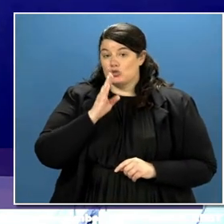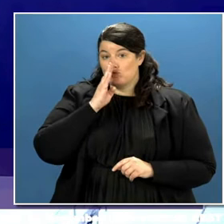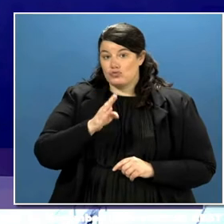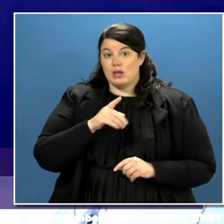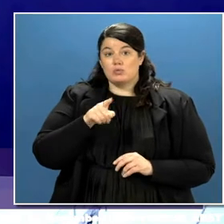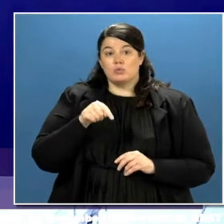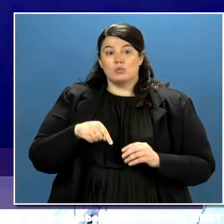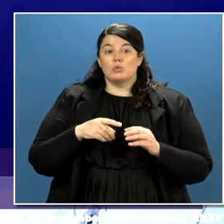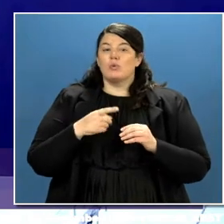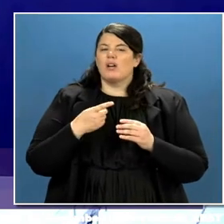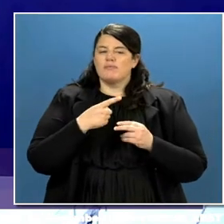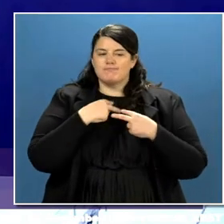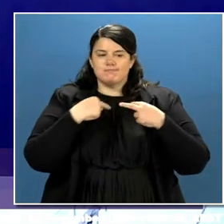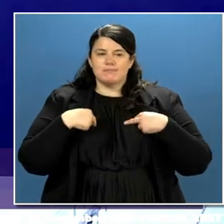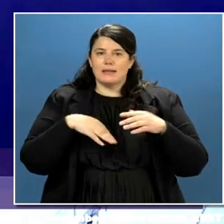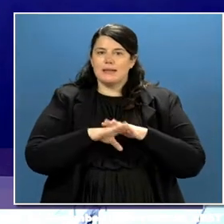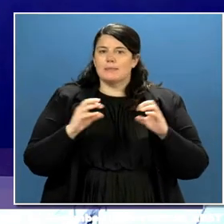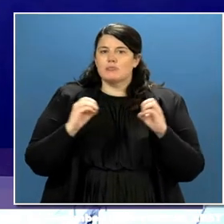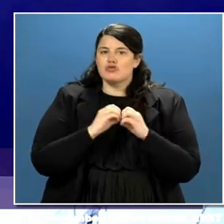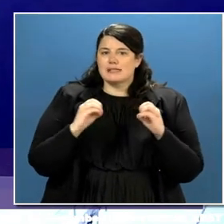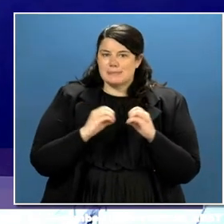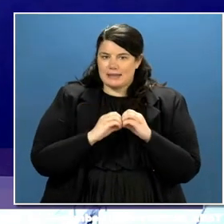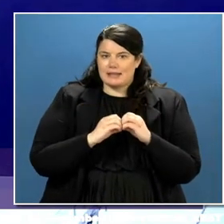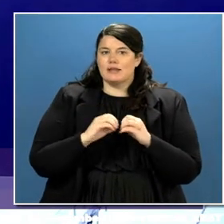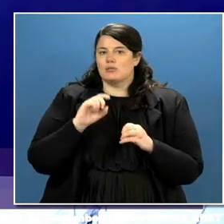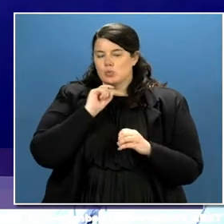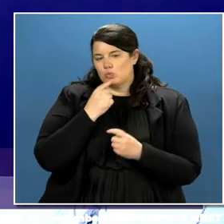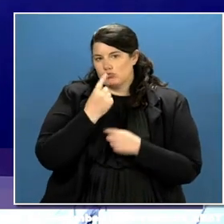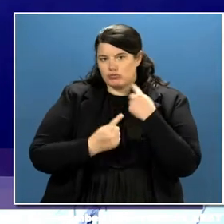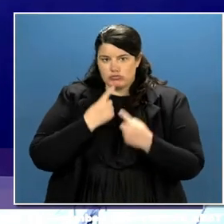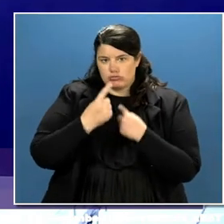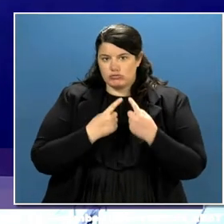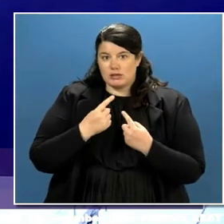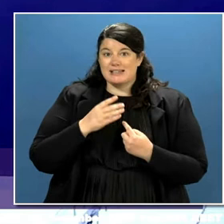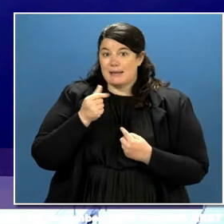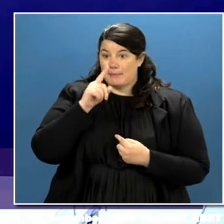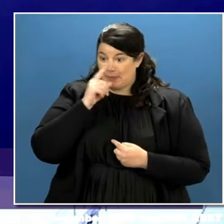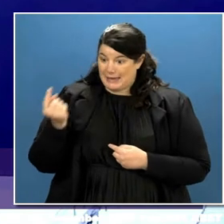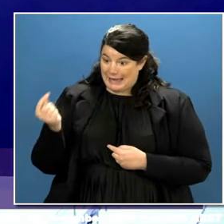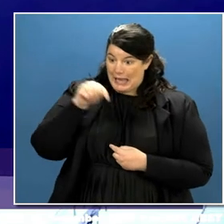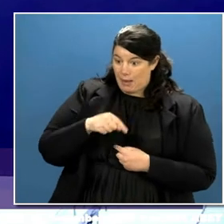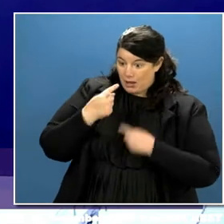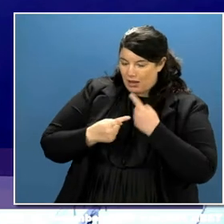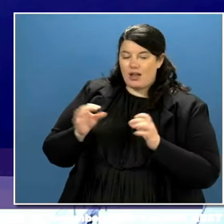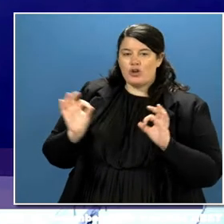to Ms Fraser who will deal with some of the evidence from witnesses who haven't come in person to give their evidence